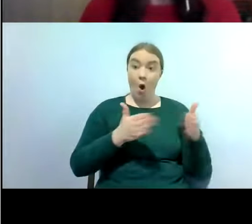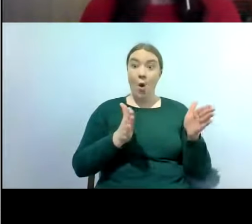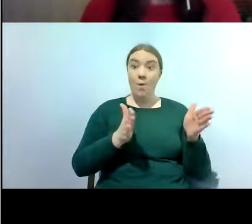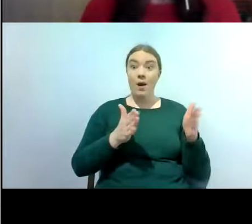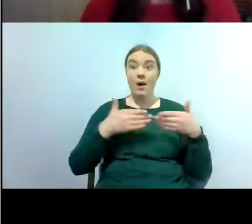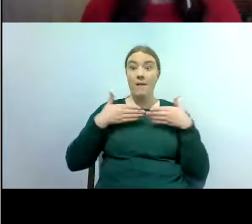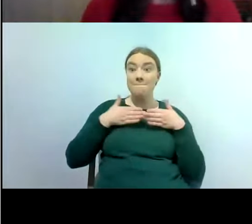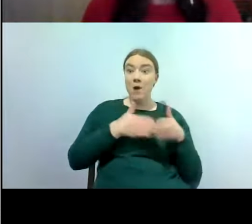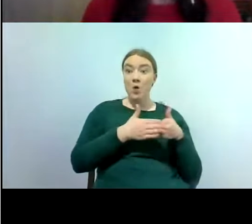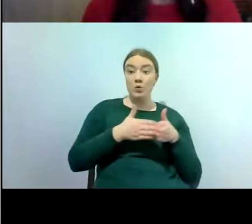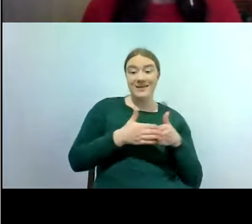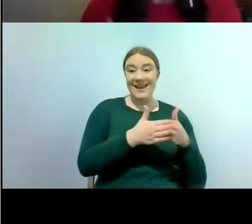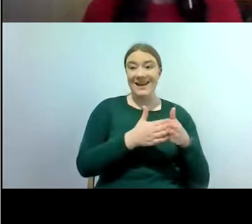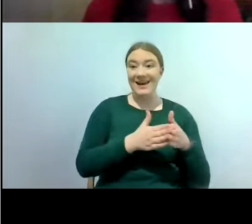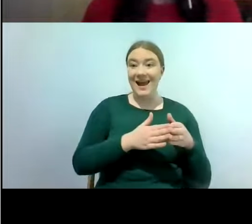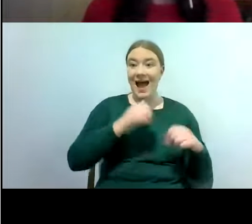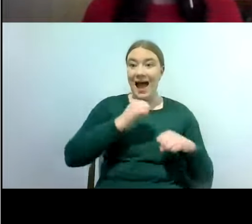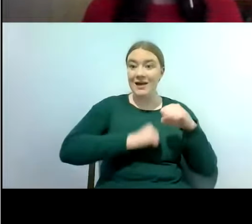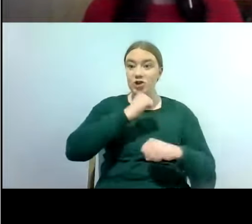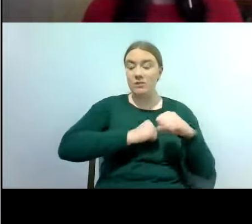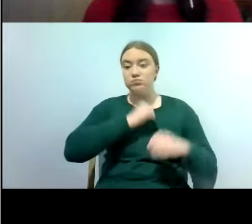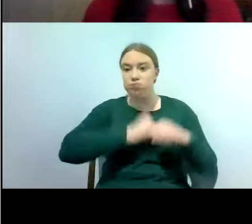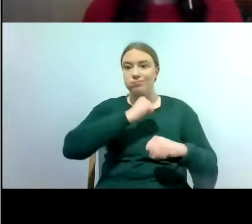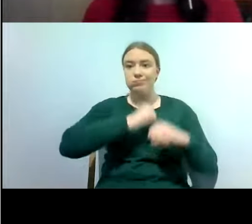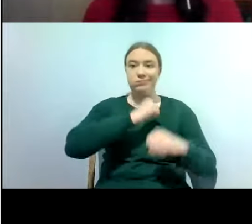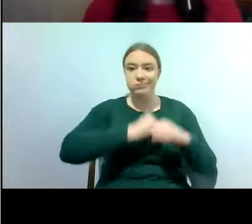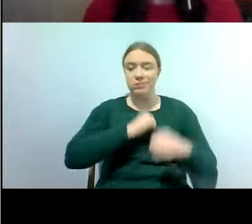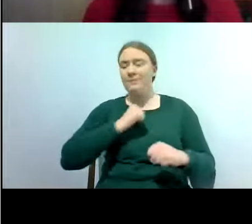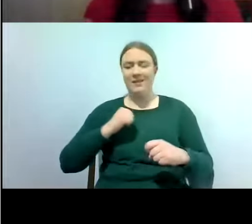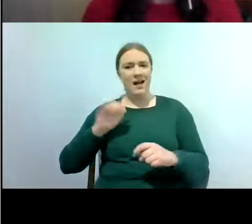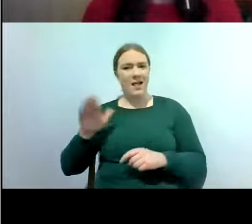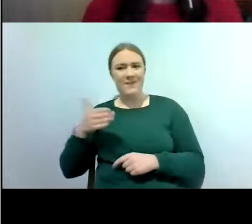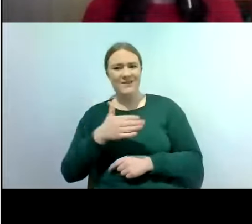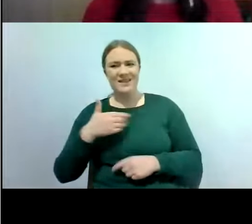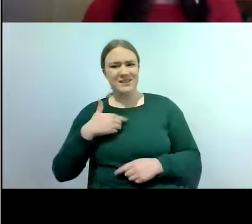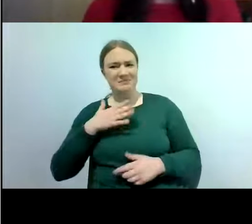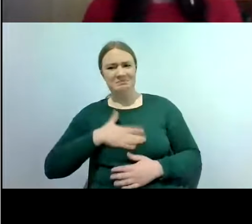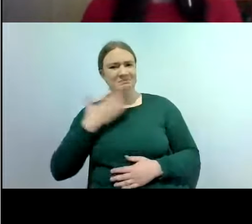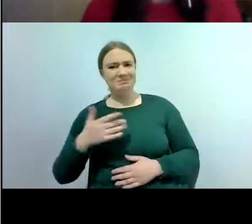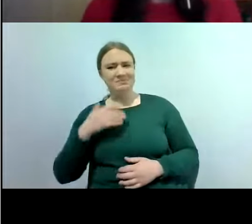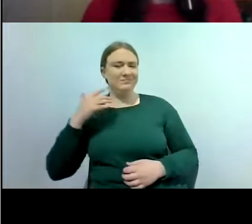the engine would be on and this kind of noise and disturbance we didn't imagine would go hand